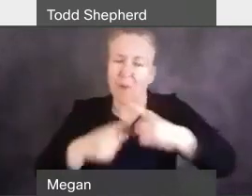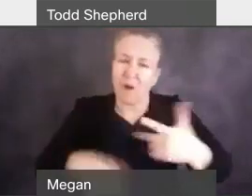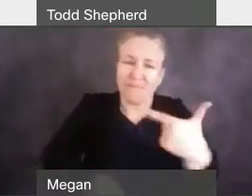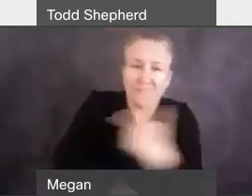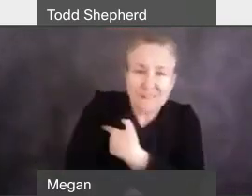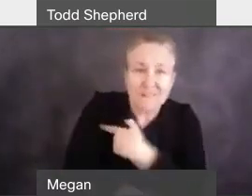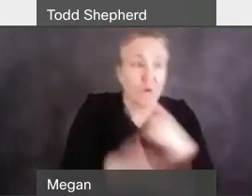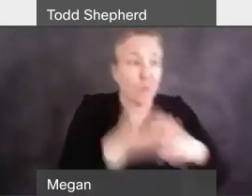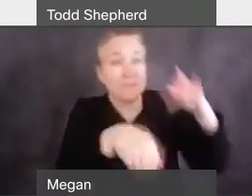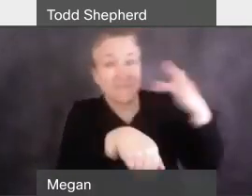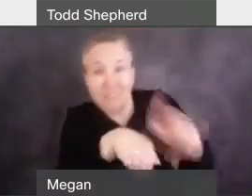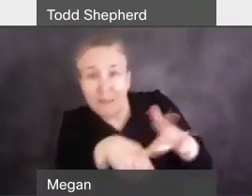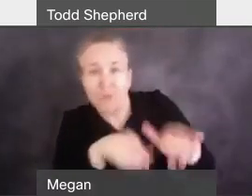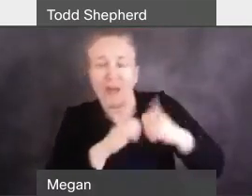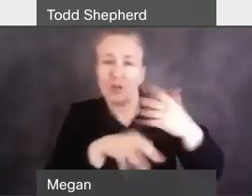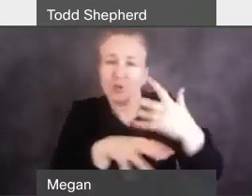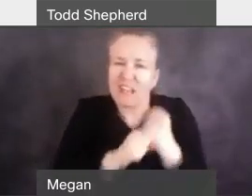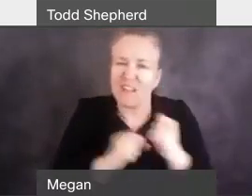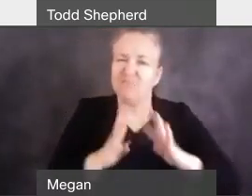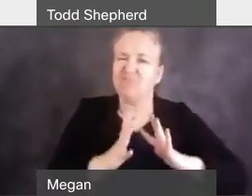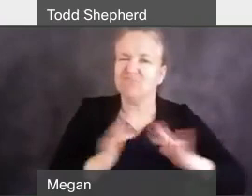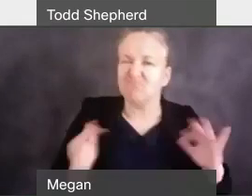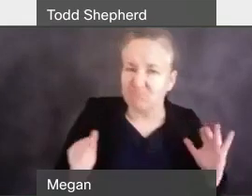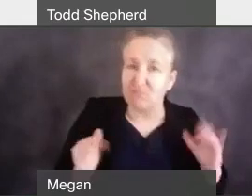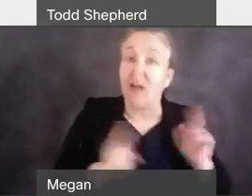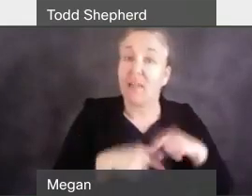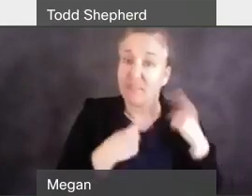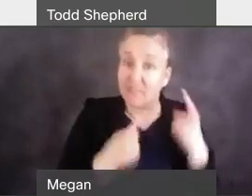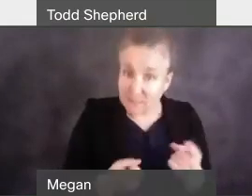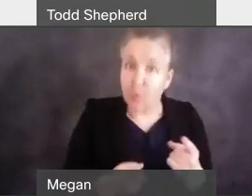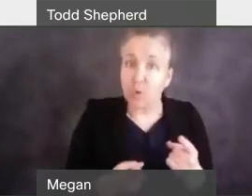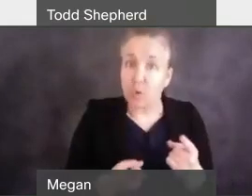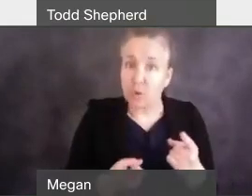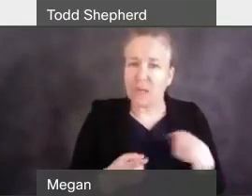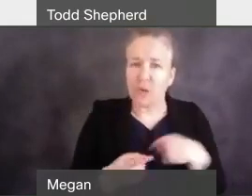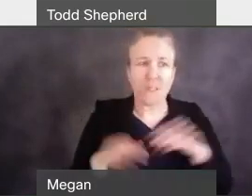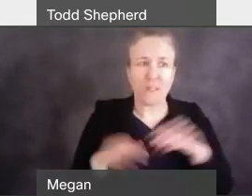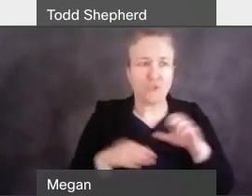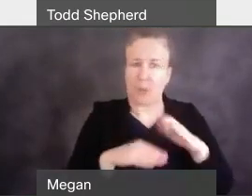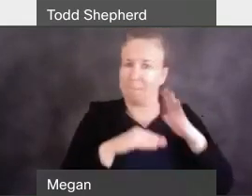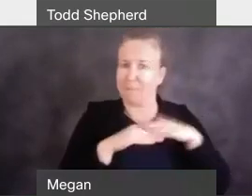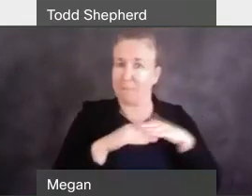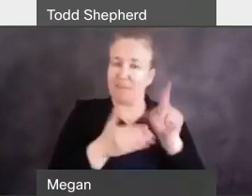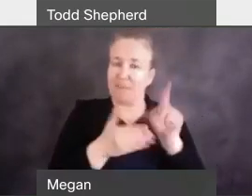to get it. We've been doing, at this point, a minimum of weekly town halls and sometimes we do more than